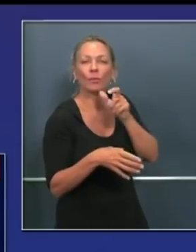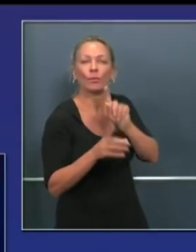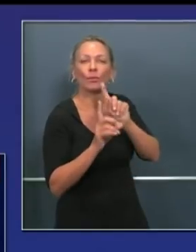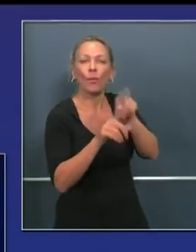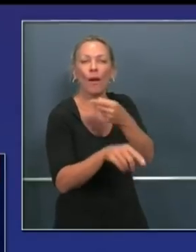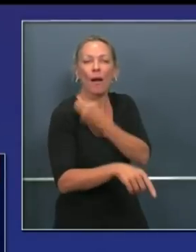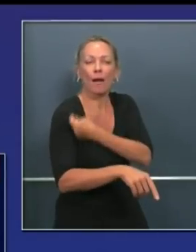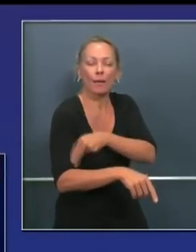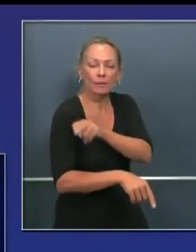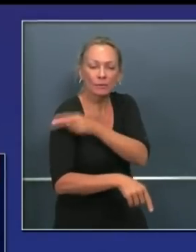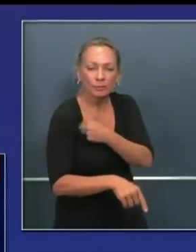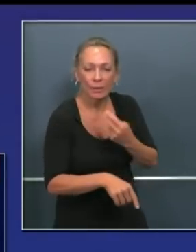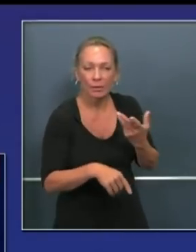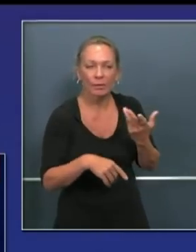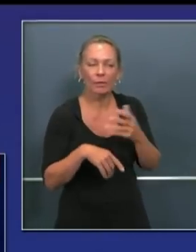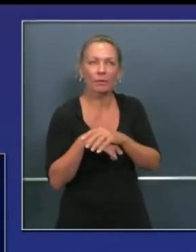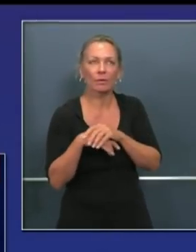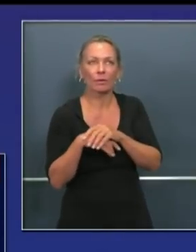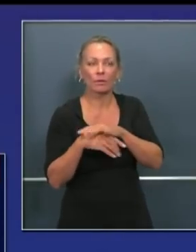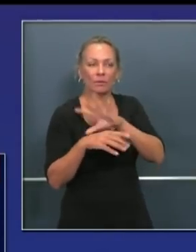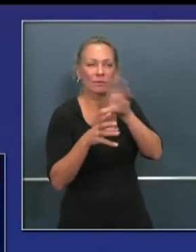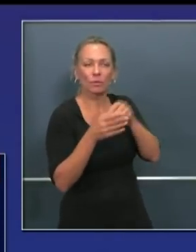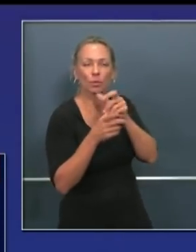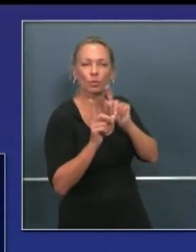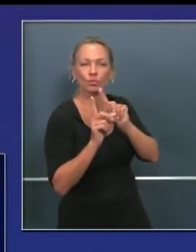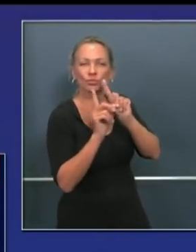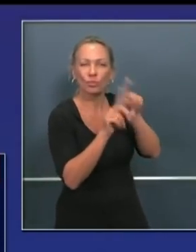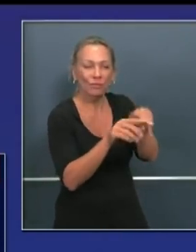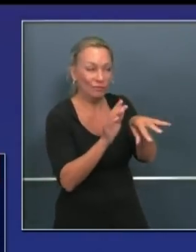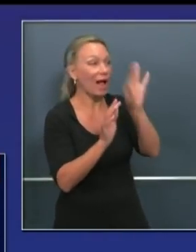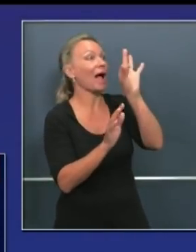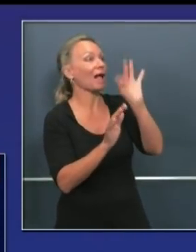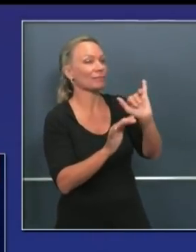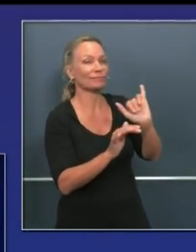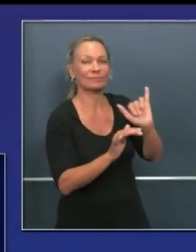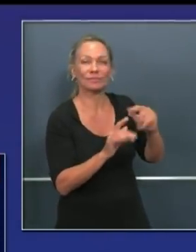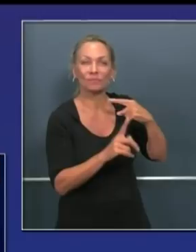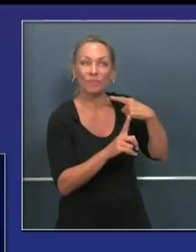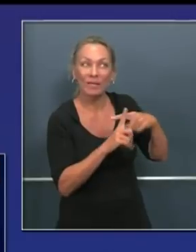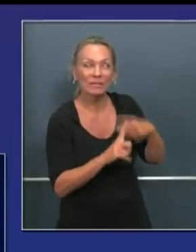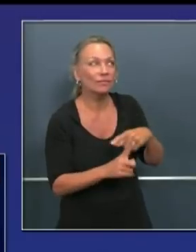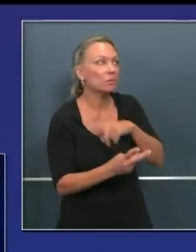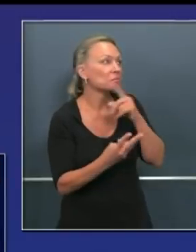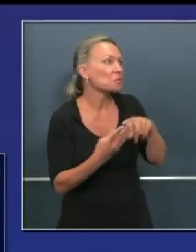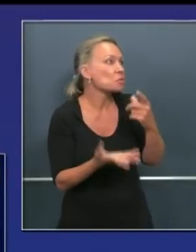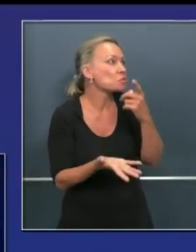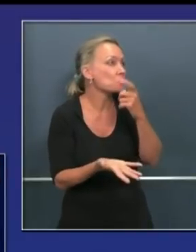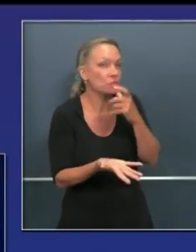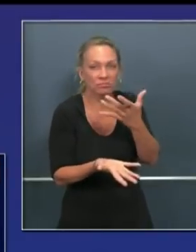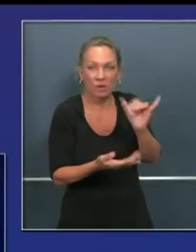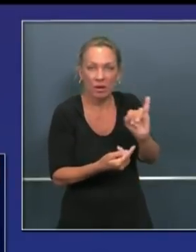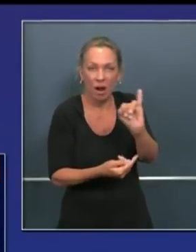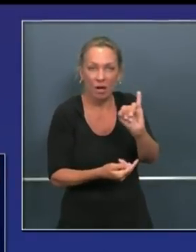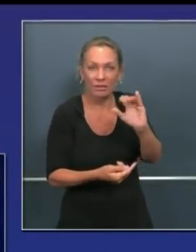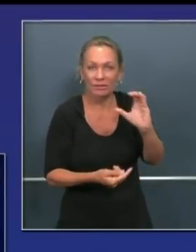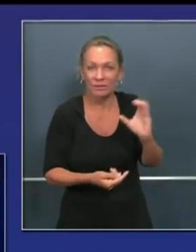REMAINED VERY, VERY STABLE. NUMBER OF HOSPITALIZATIONS AND ICU'S FOR MANY, MANY WEEKS. ARGUABLY A FEW MONTHS. IT WAS INCREDIBLY STABLE.